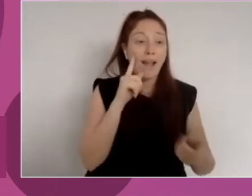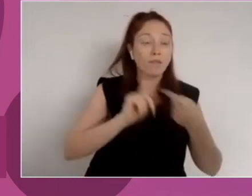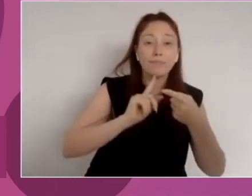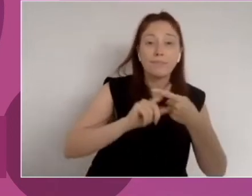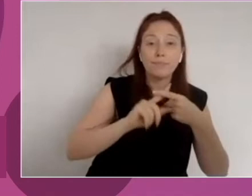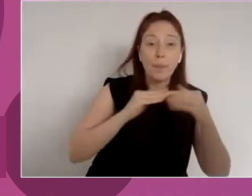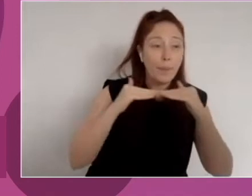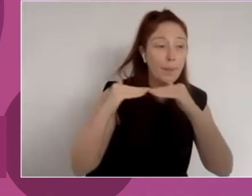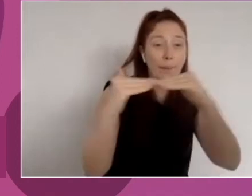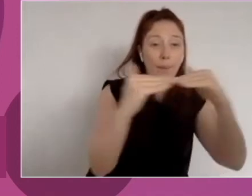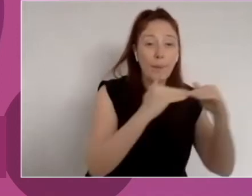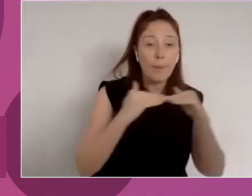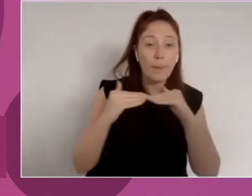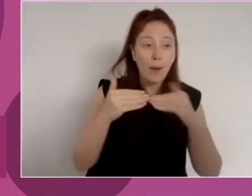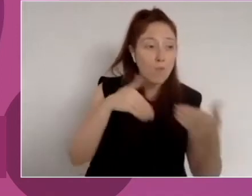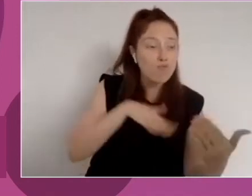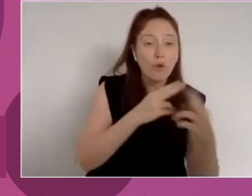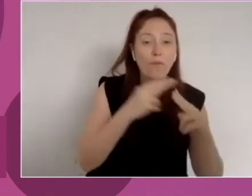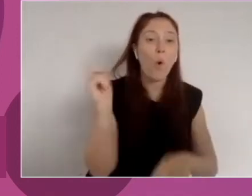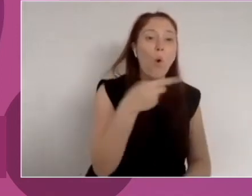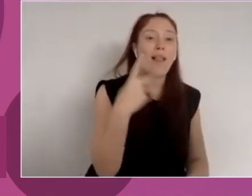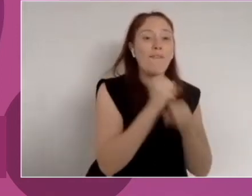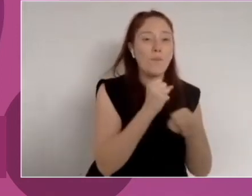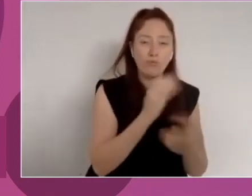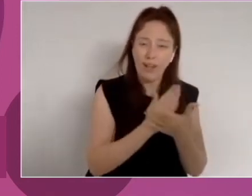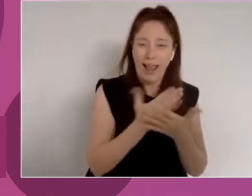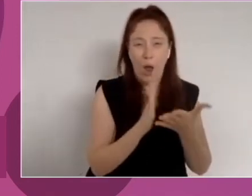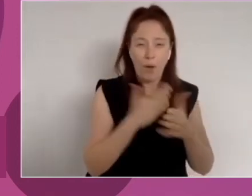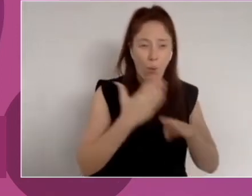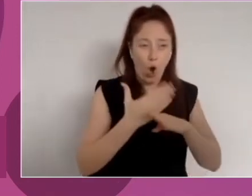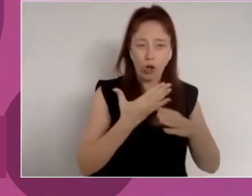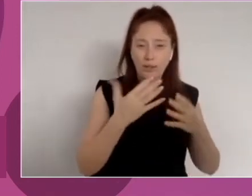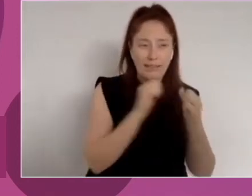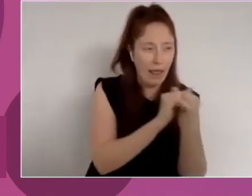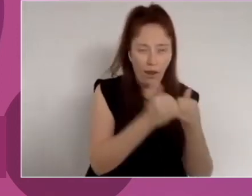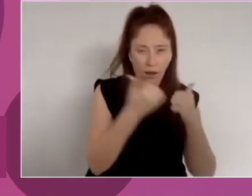all governments. How we can work better together. So then just quickly finishing in on Vision 2030.